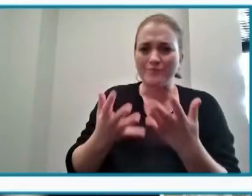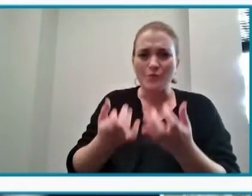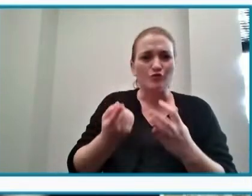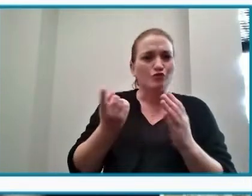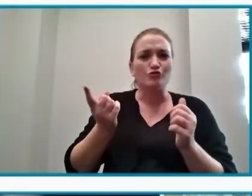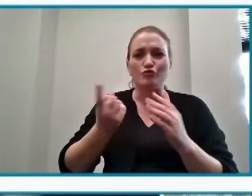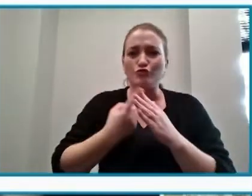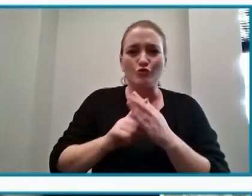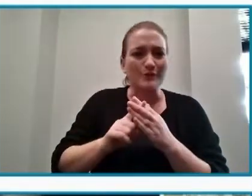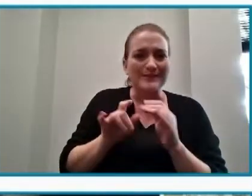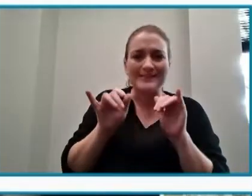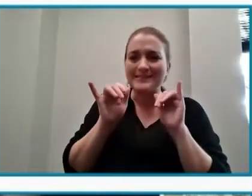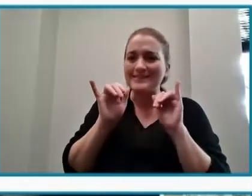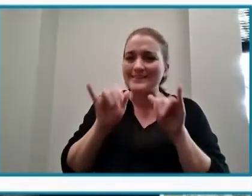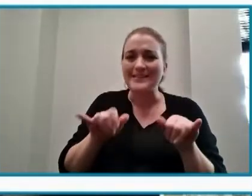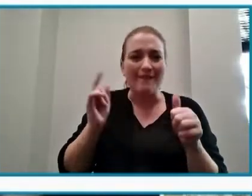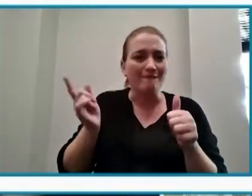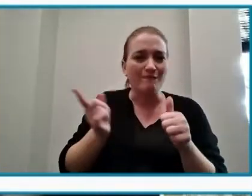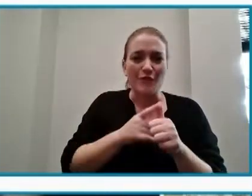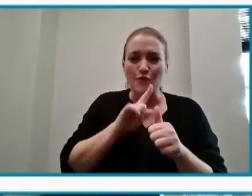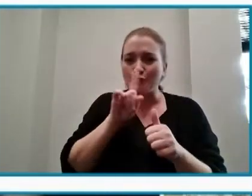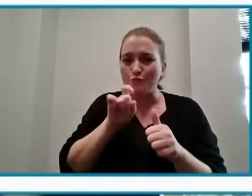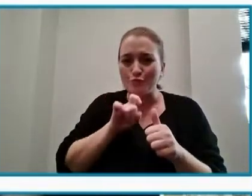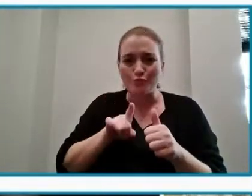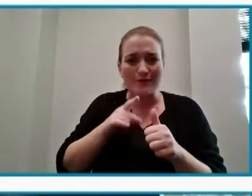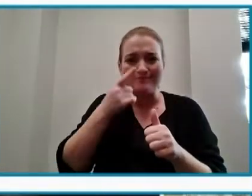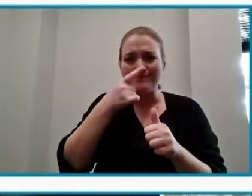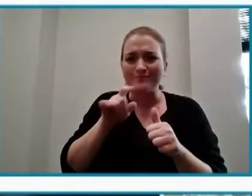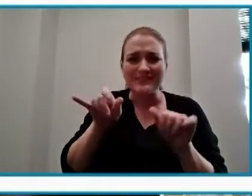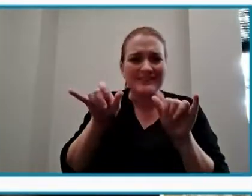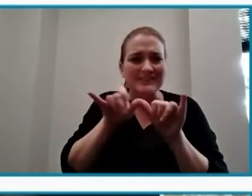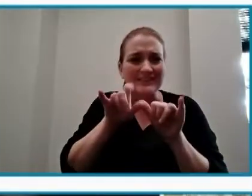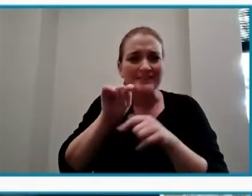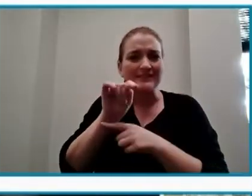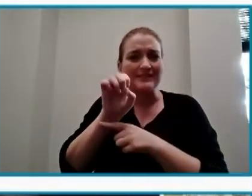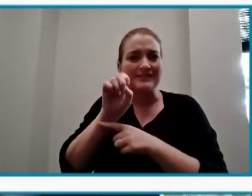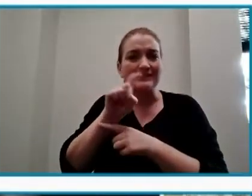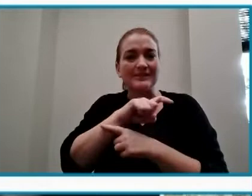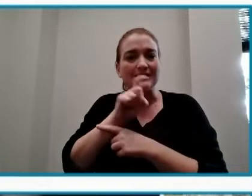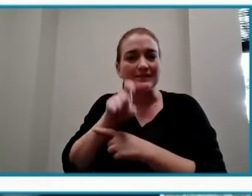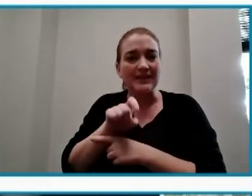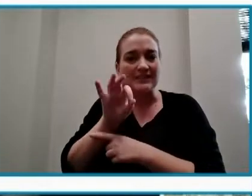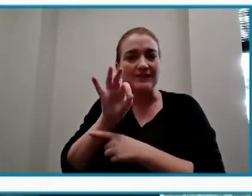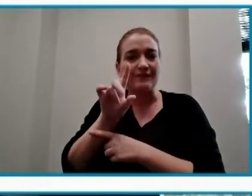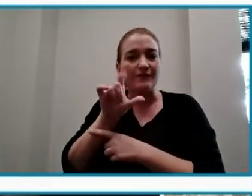If you can share the size of Texas Folklife and how you've worked with military connected populations,